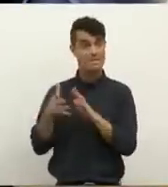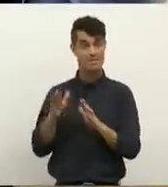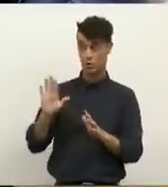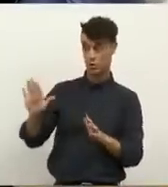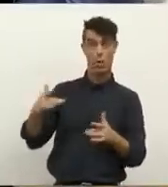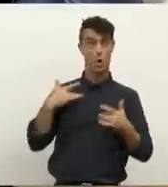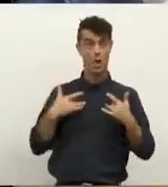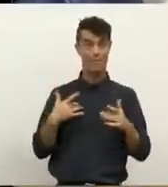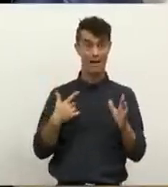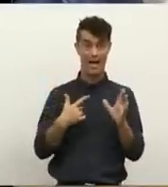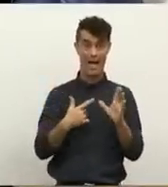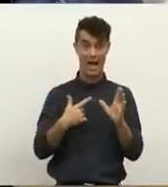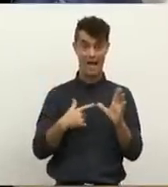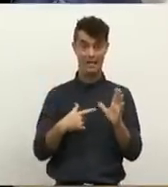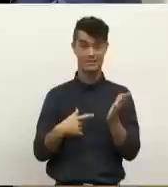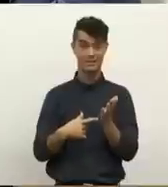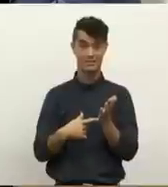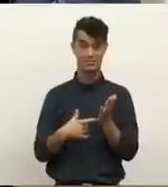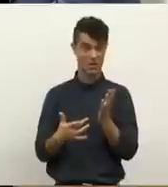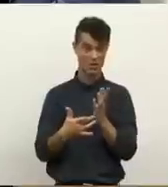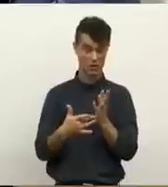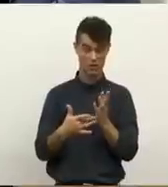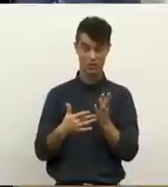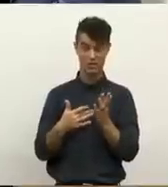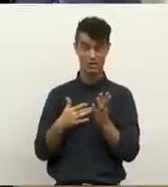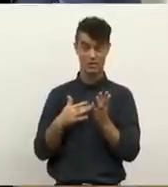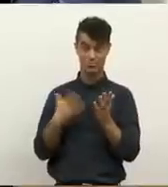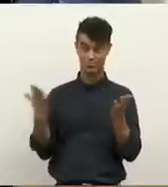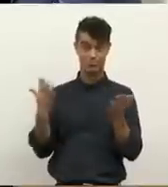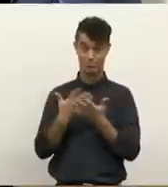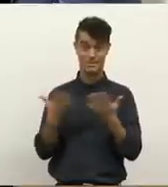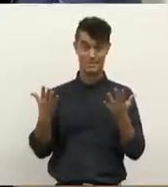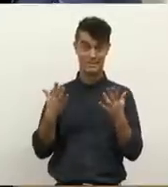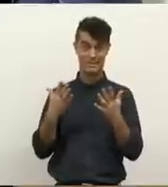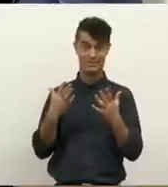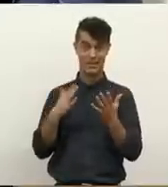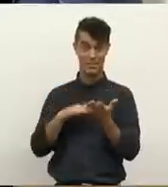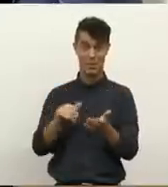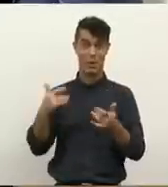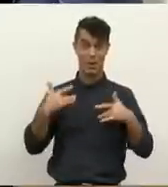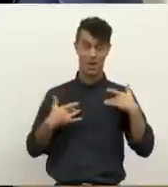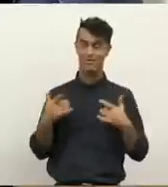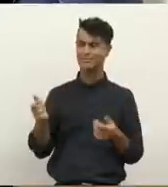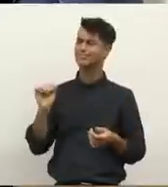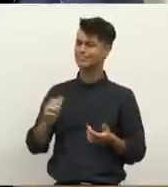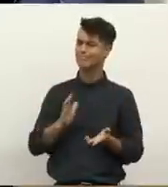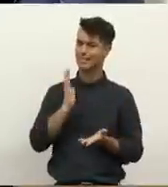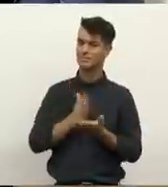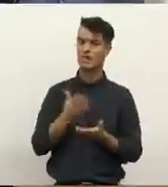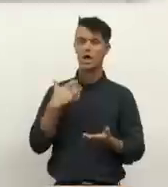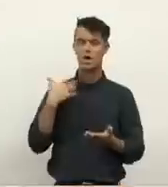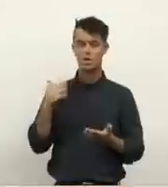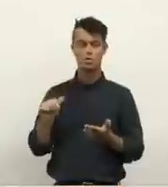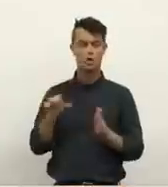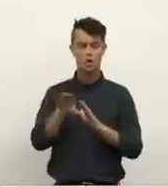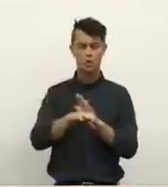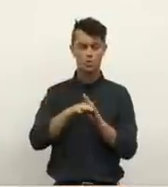Totally. I think it would've been very difficult for me to work. I use screen enlargement software on my computer.